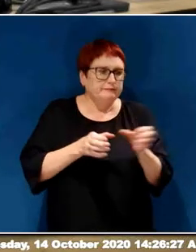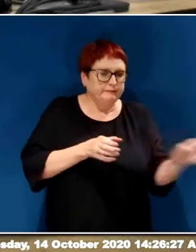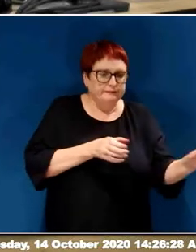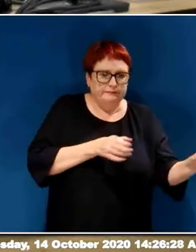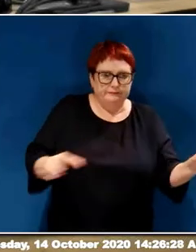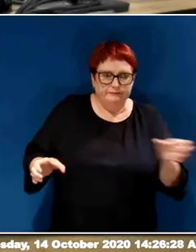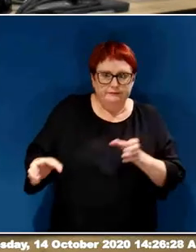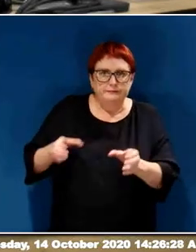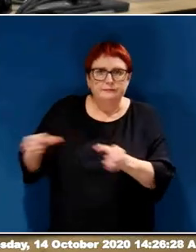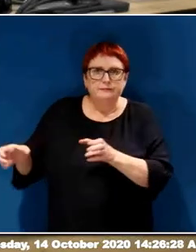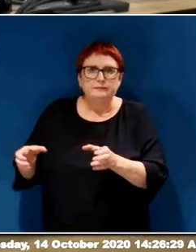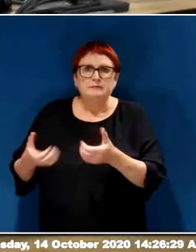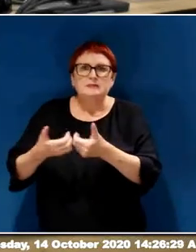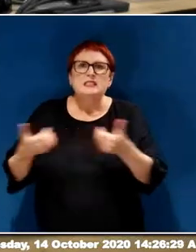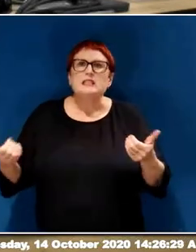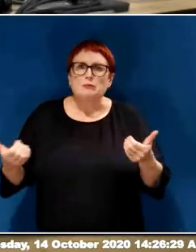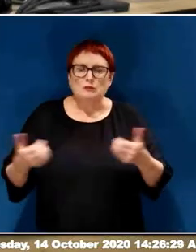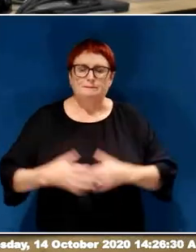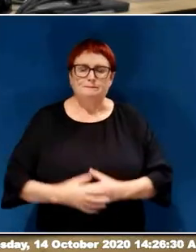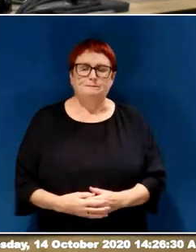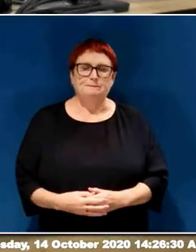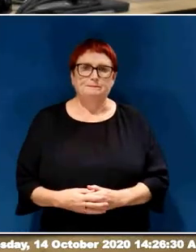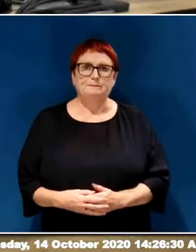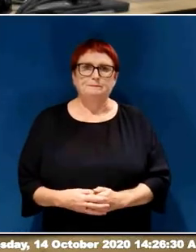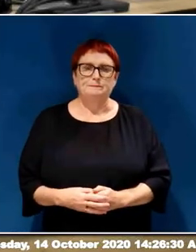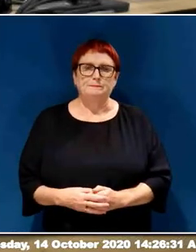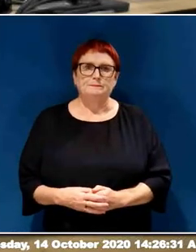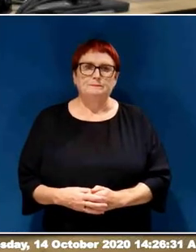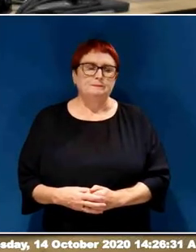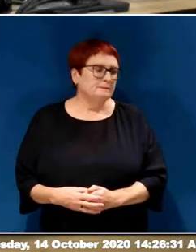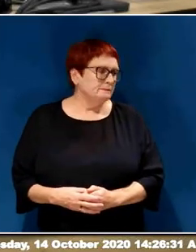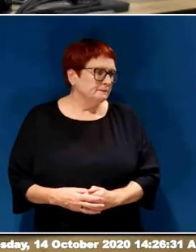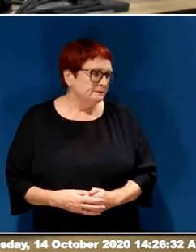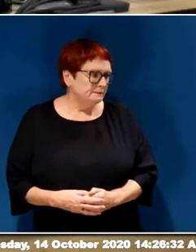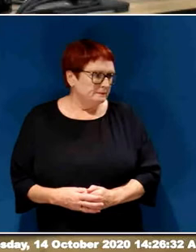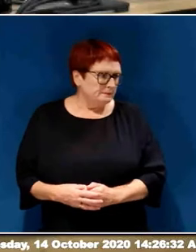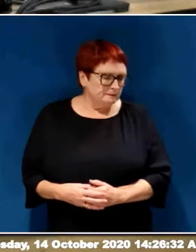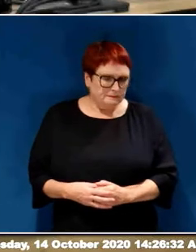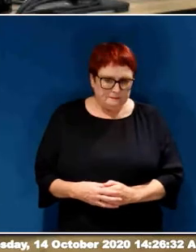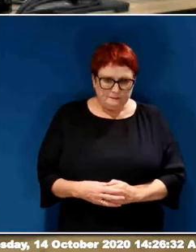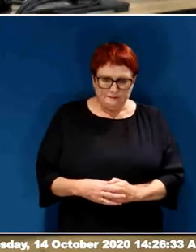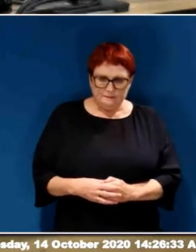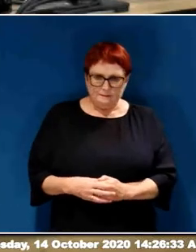What do you mean by those concepts?